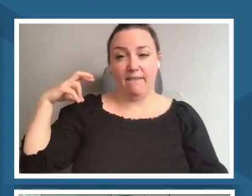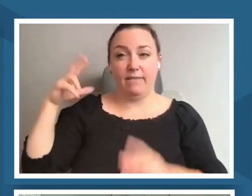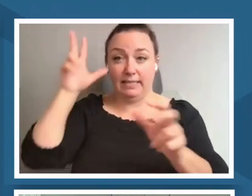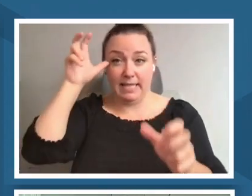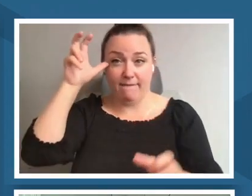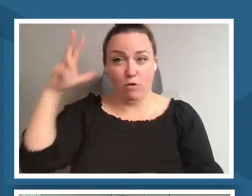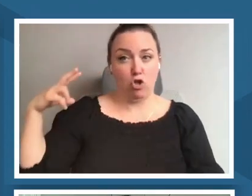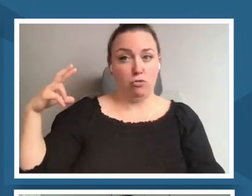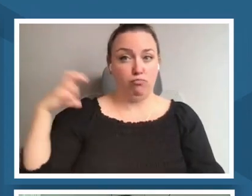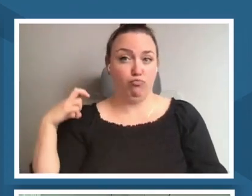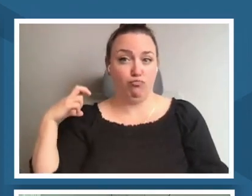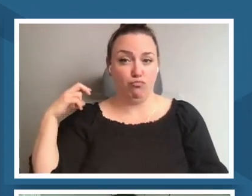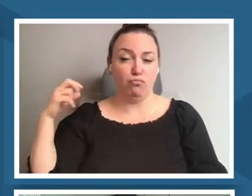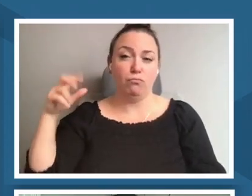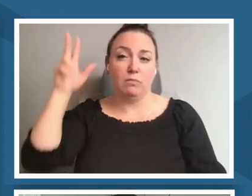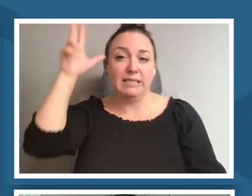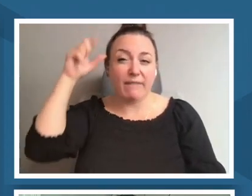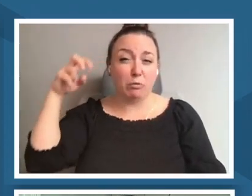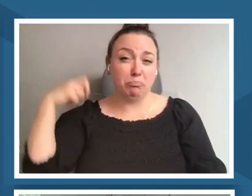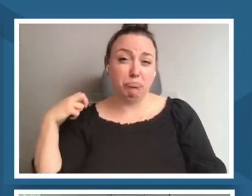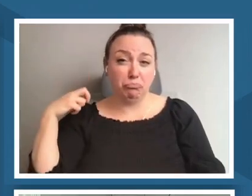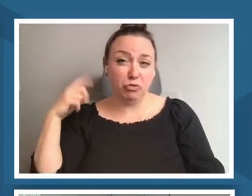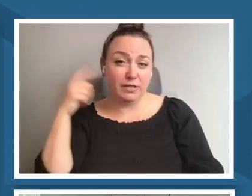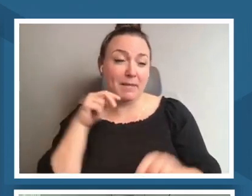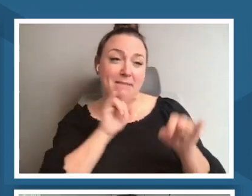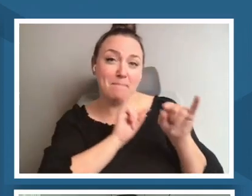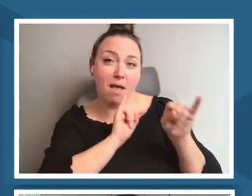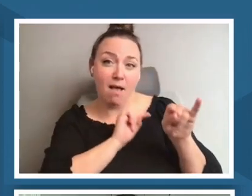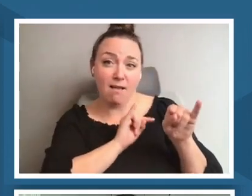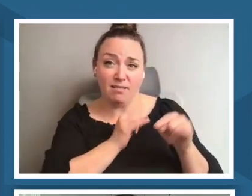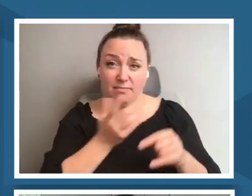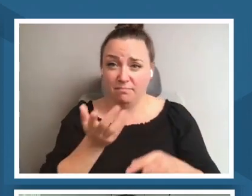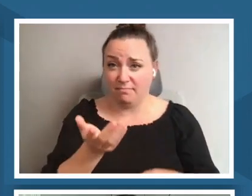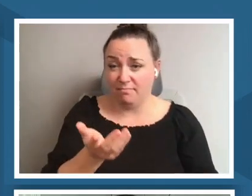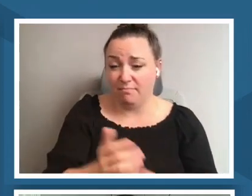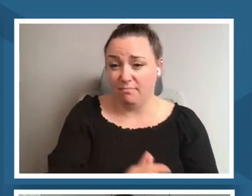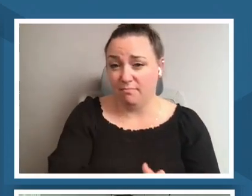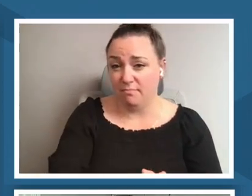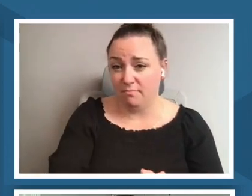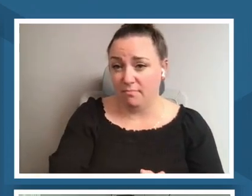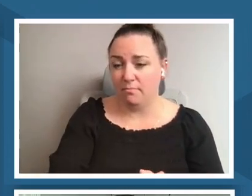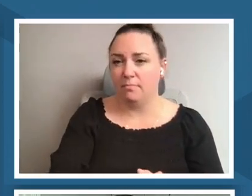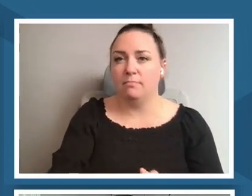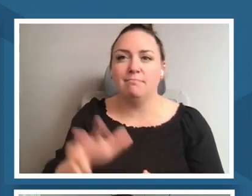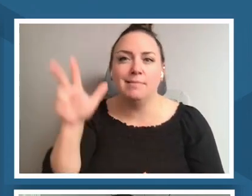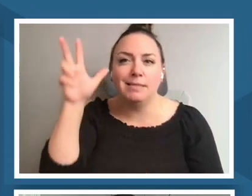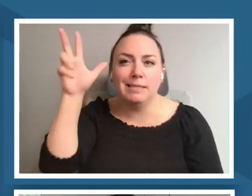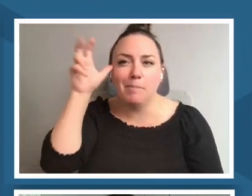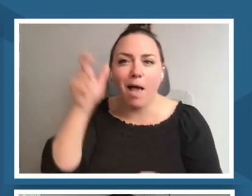person or figure it seems like